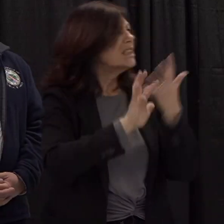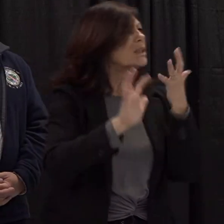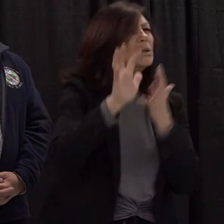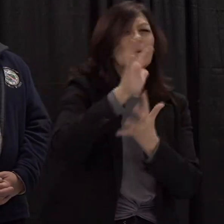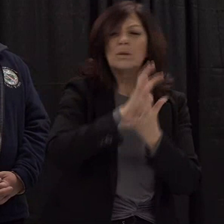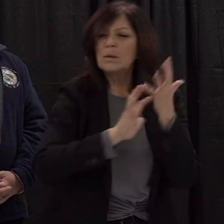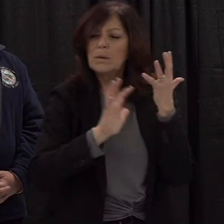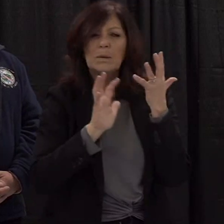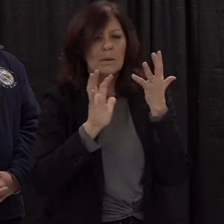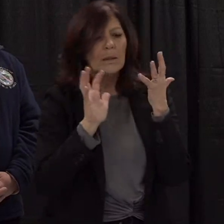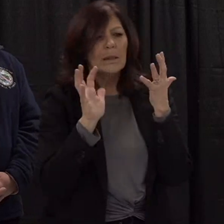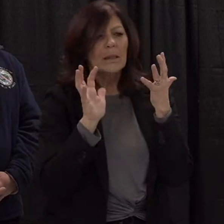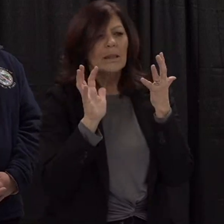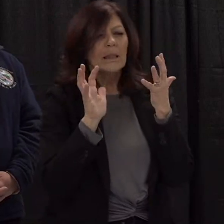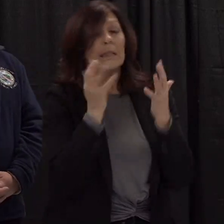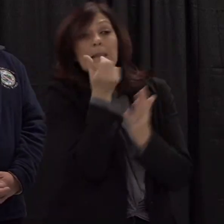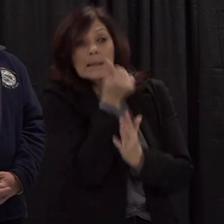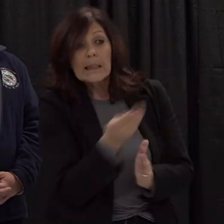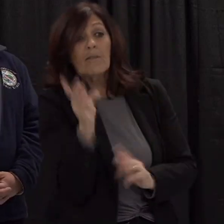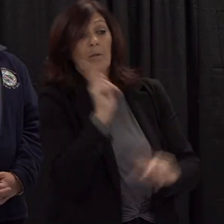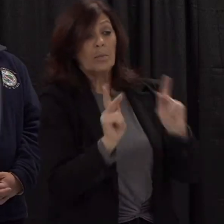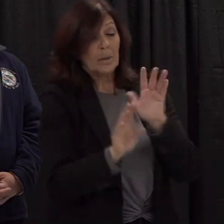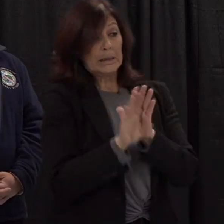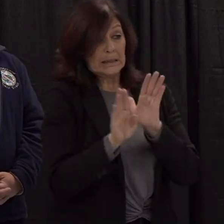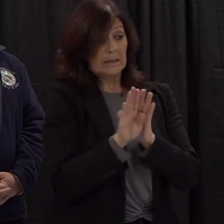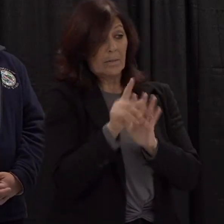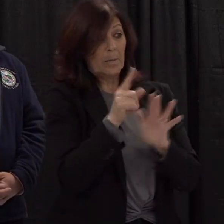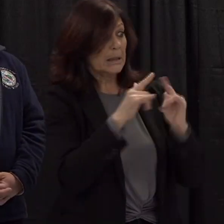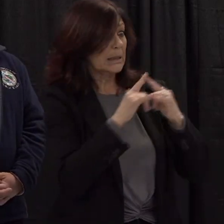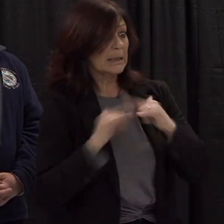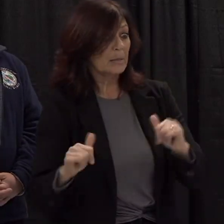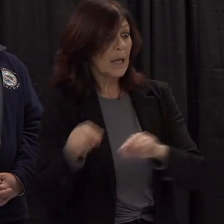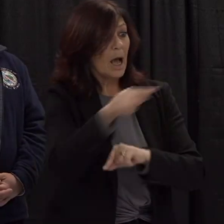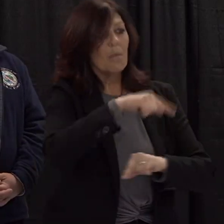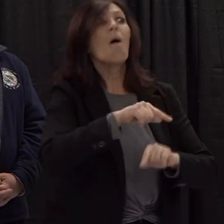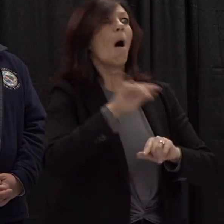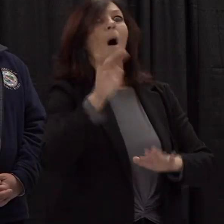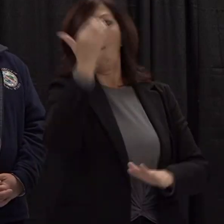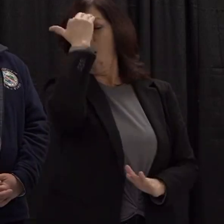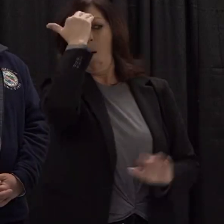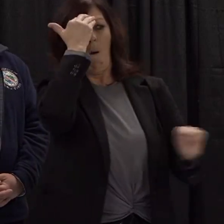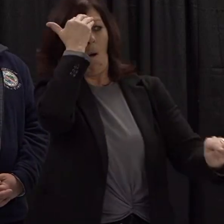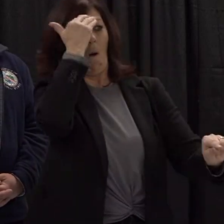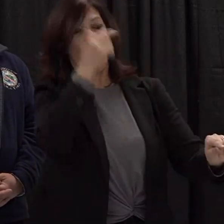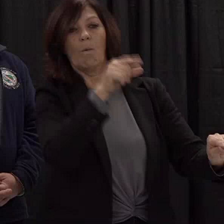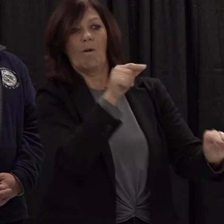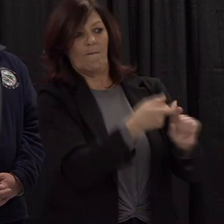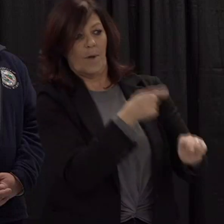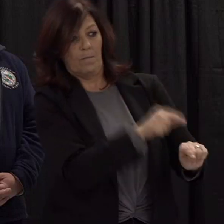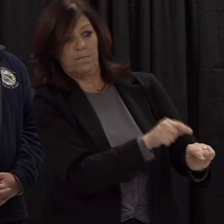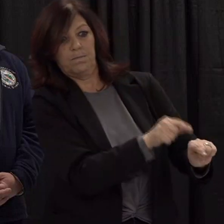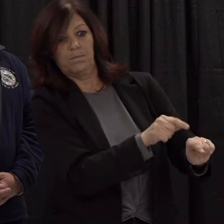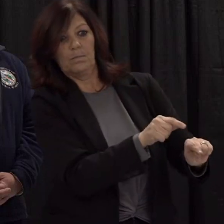several people developed those signs. The ones that is a telltale sign of carbon monoxide poisoning starting.